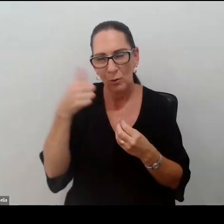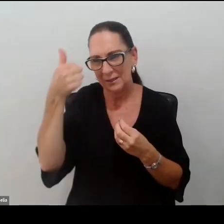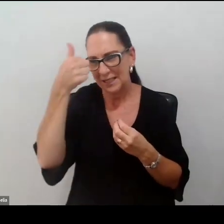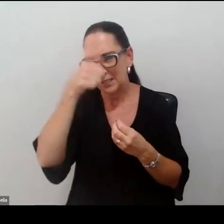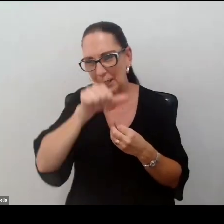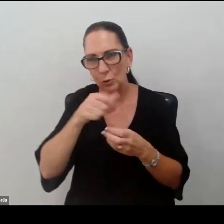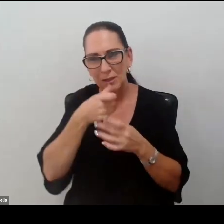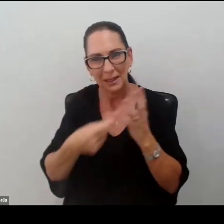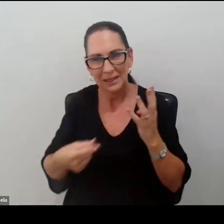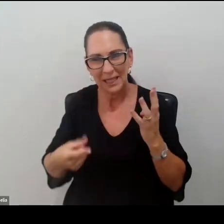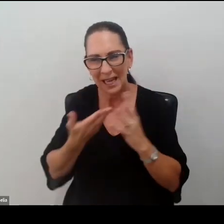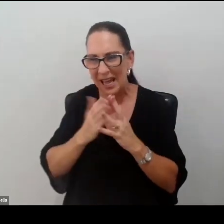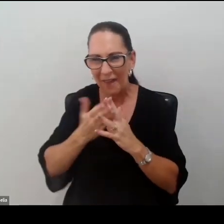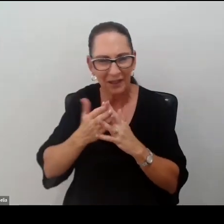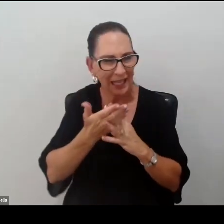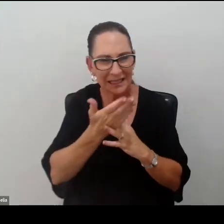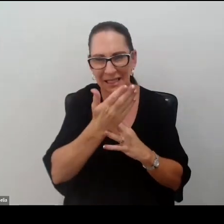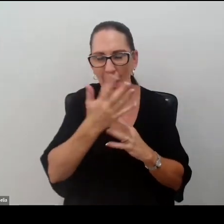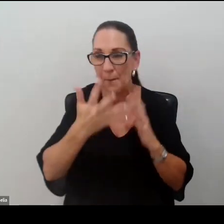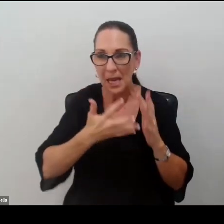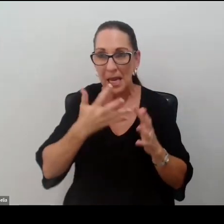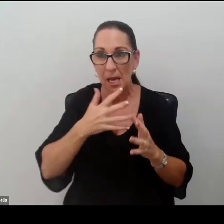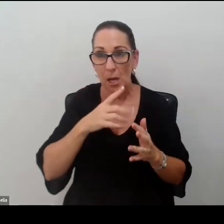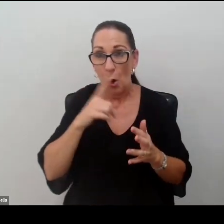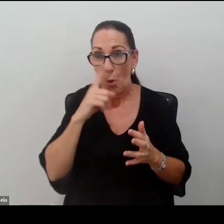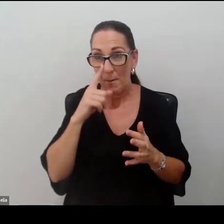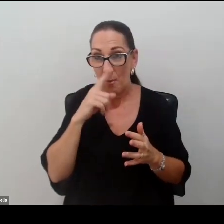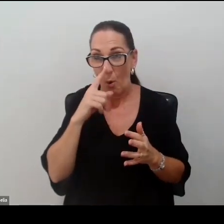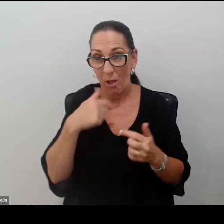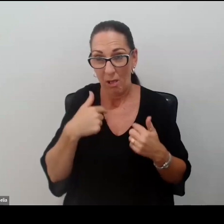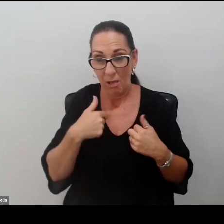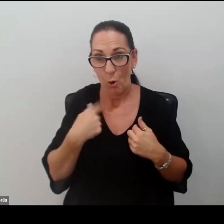have been polished in such a way that people with an intellectual disability, including